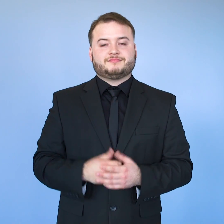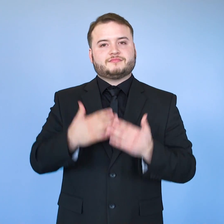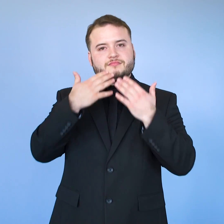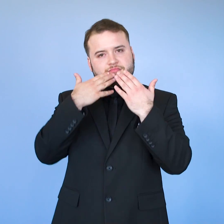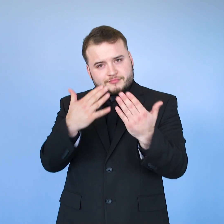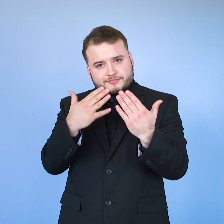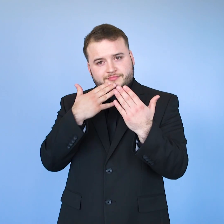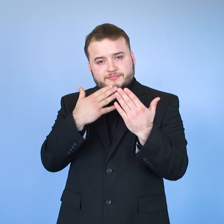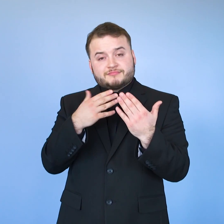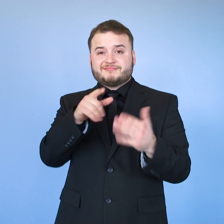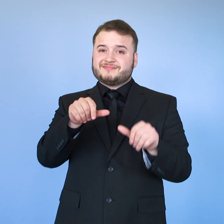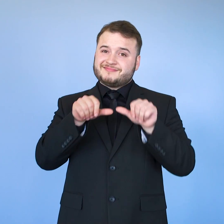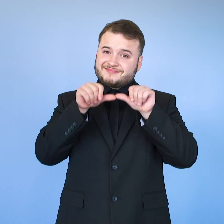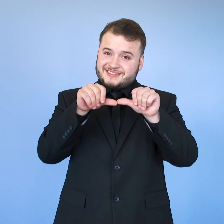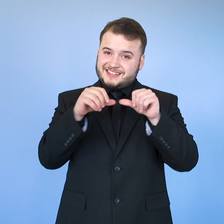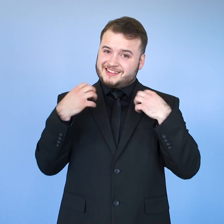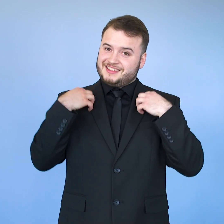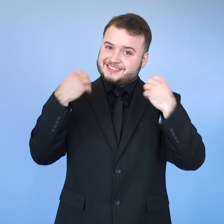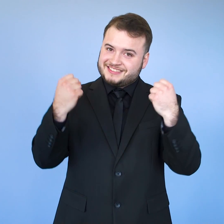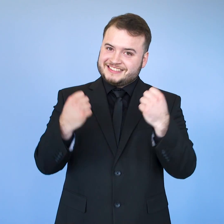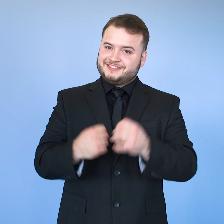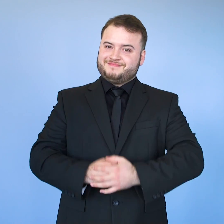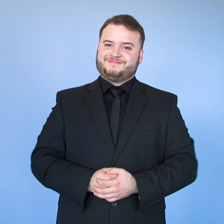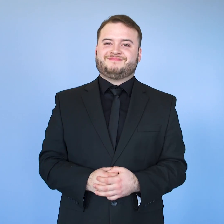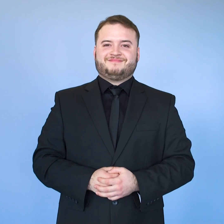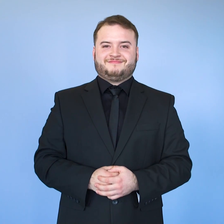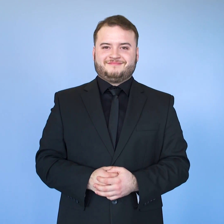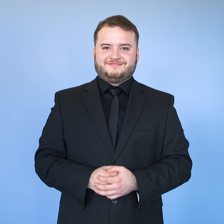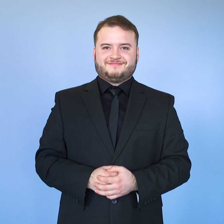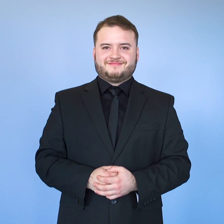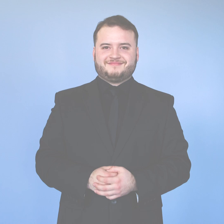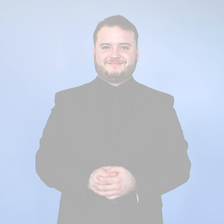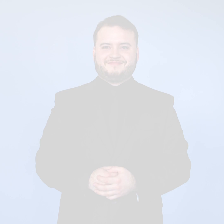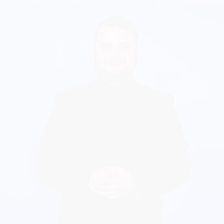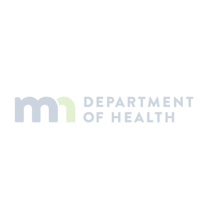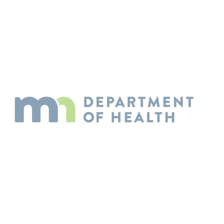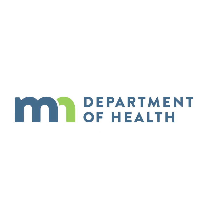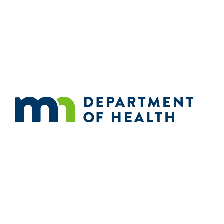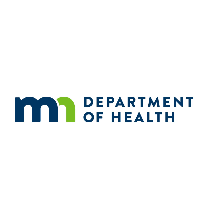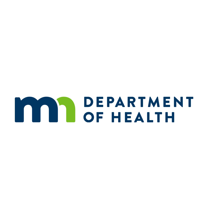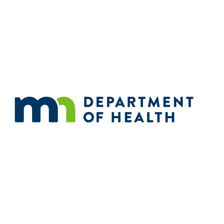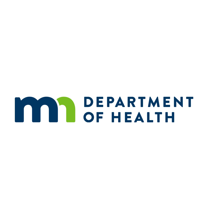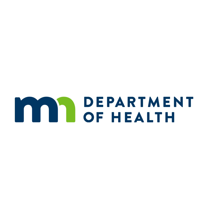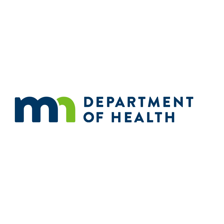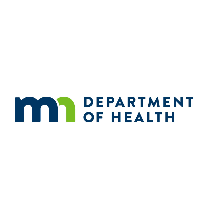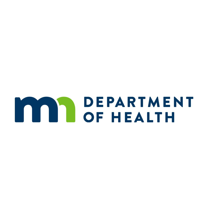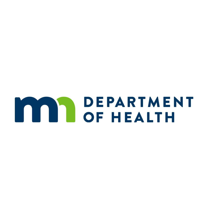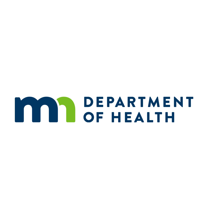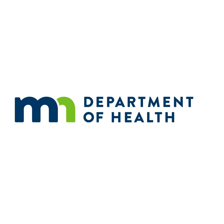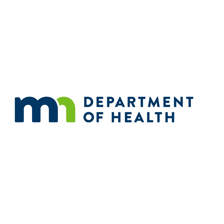Thank you and stay healthy!